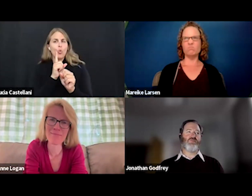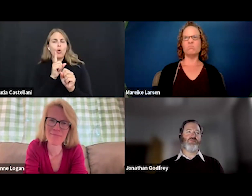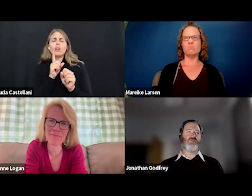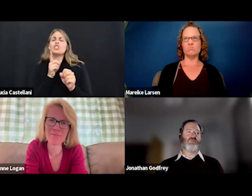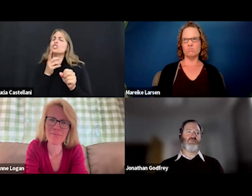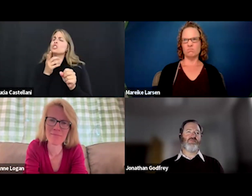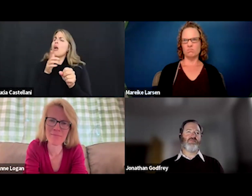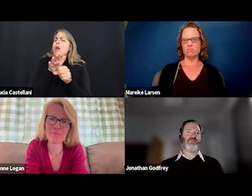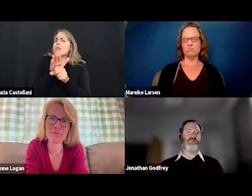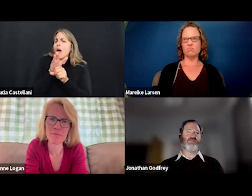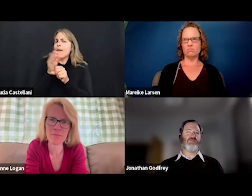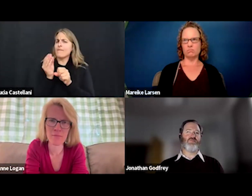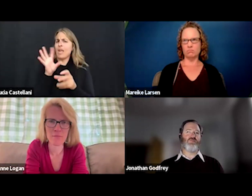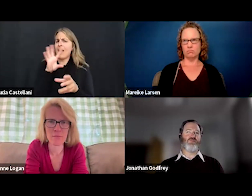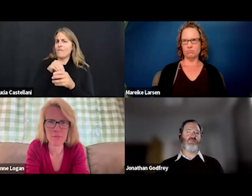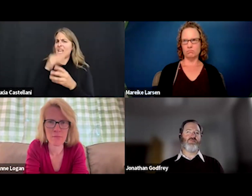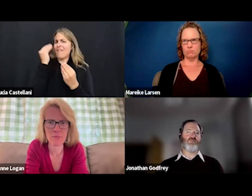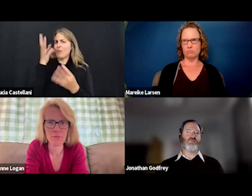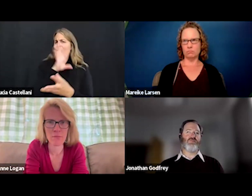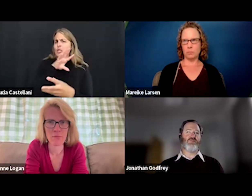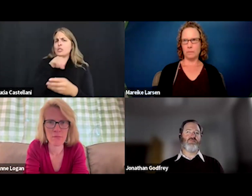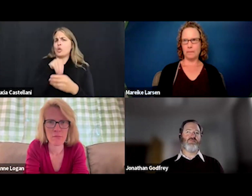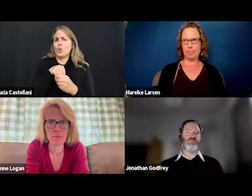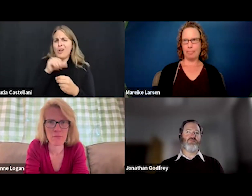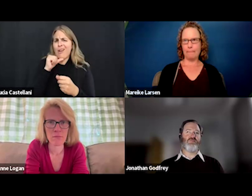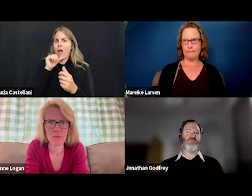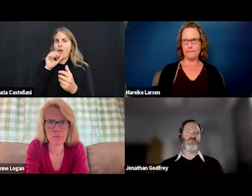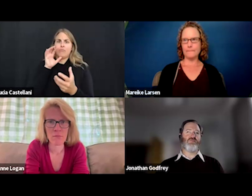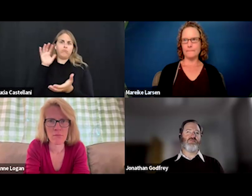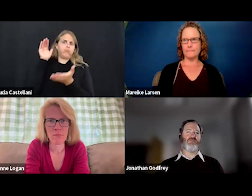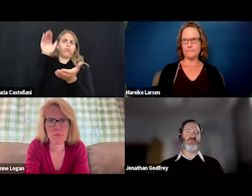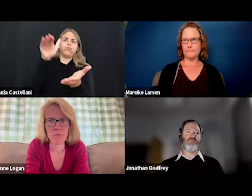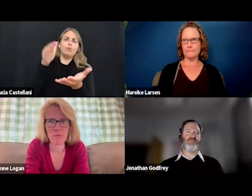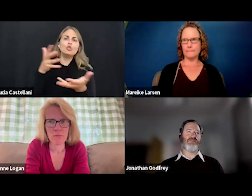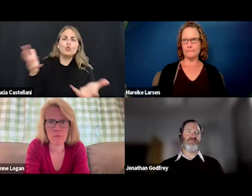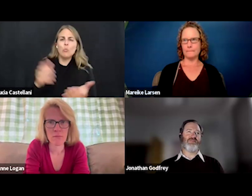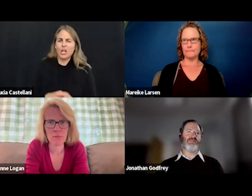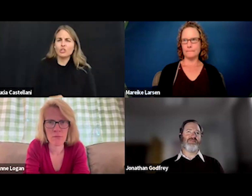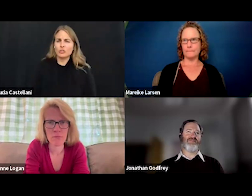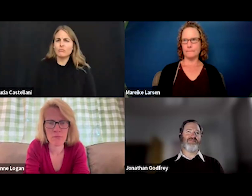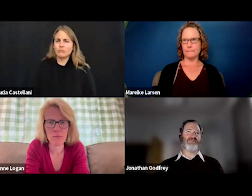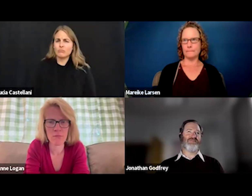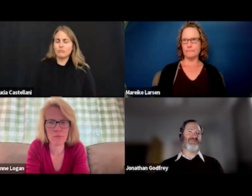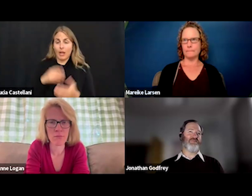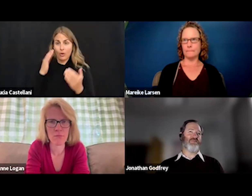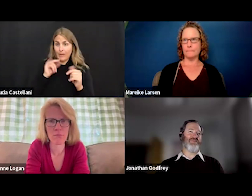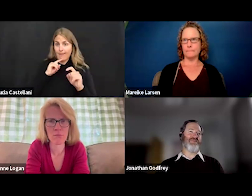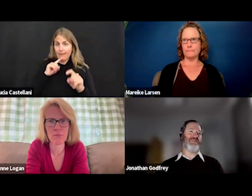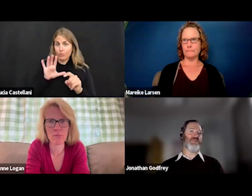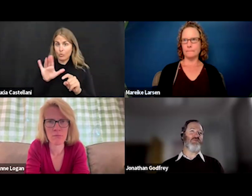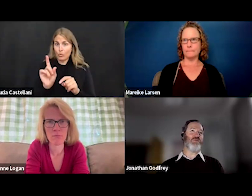and the right information gets included would be helpful. I hope that answers your question.